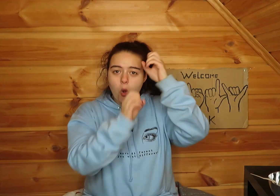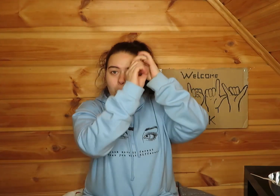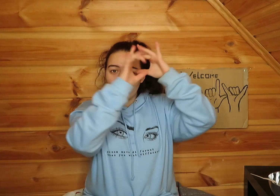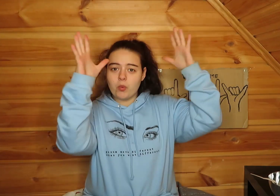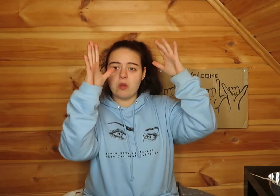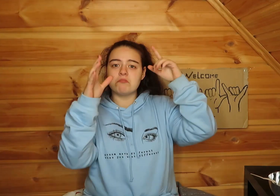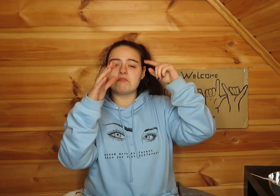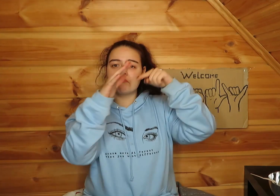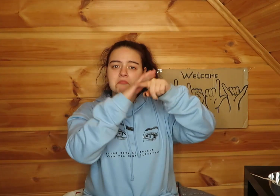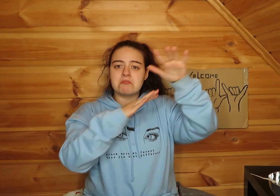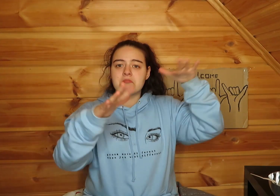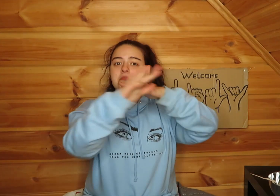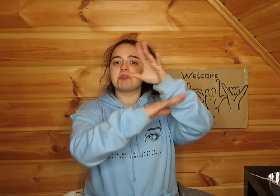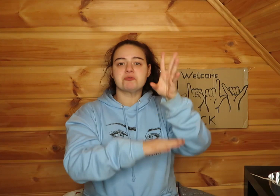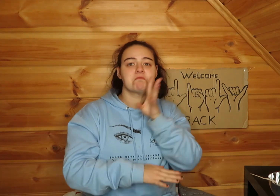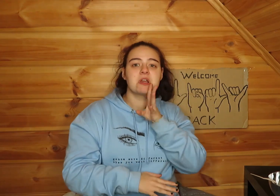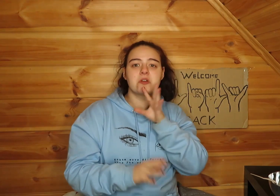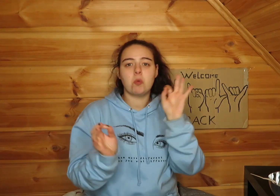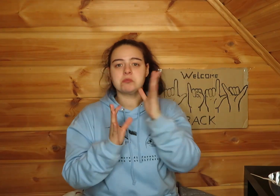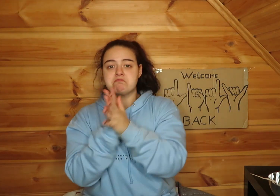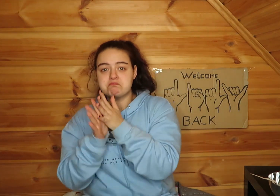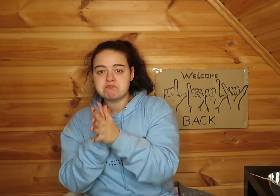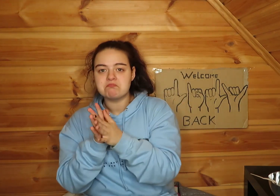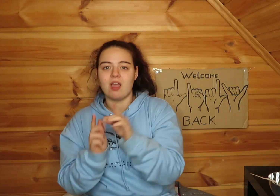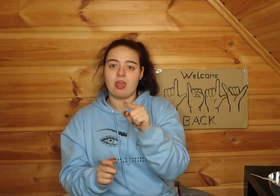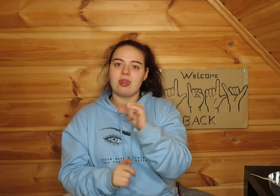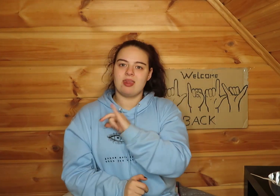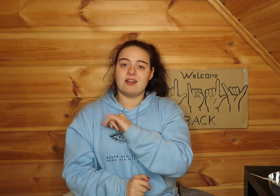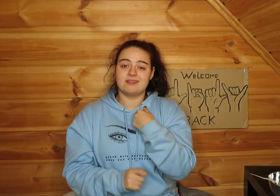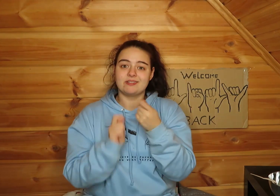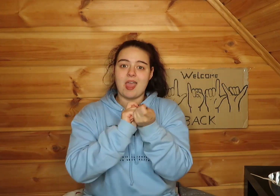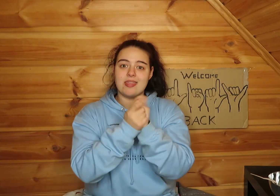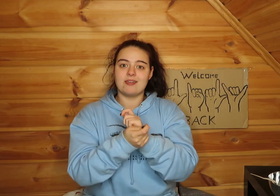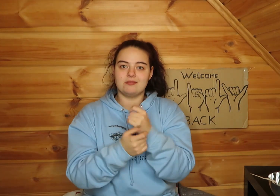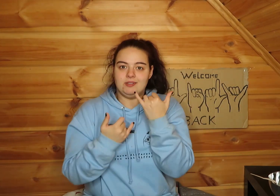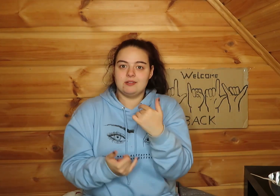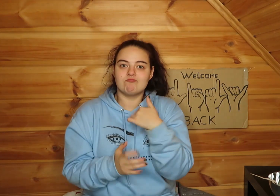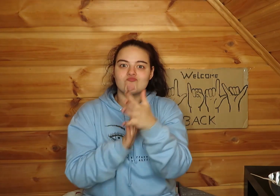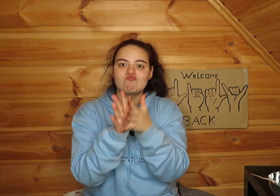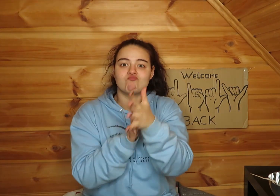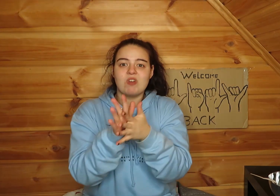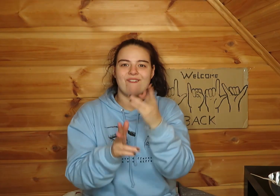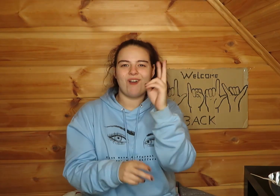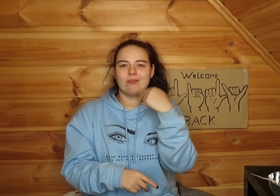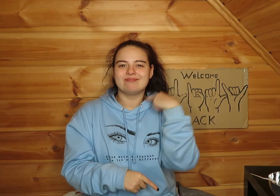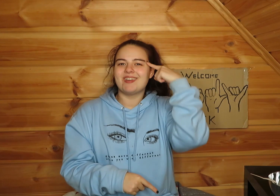So do I speak or sign in my dreams..?! Well yeah it changed. I actually started signing in my dreams